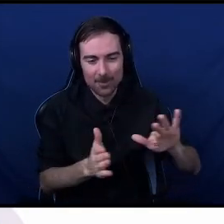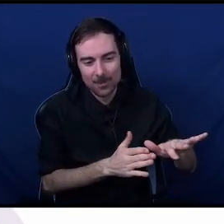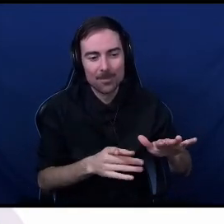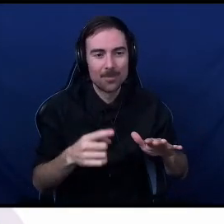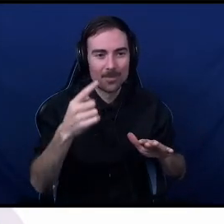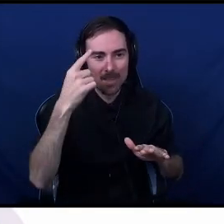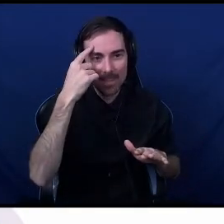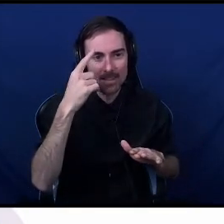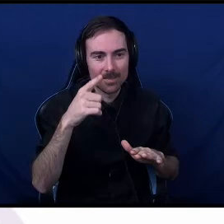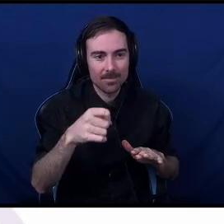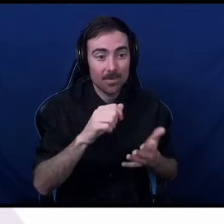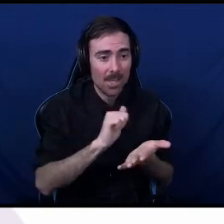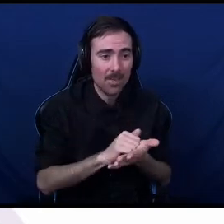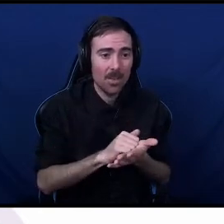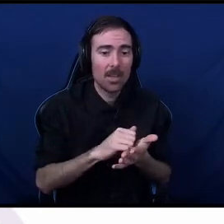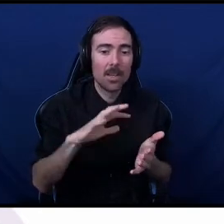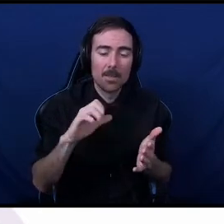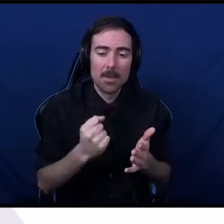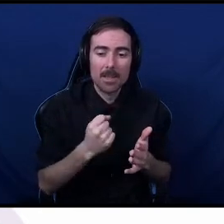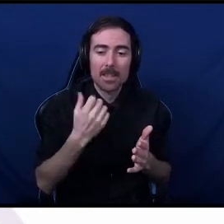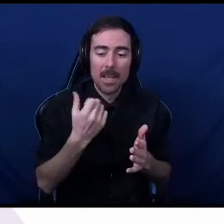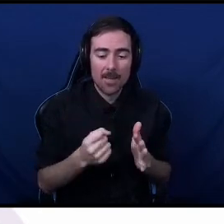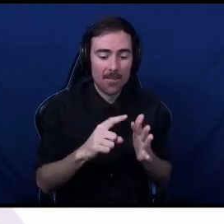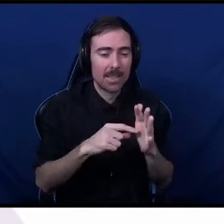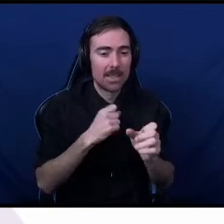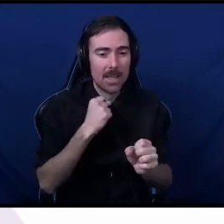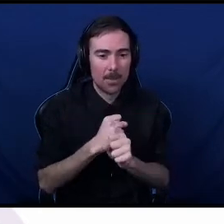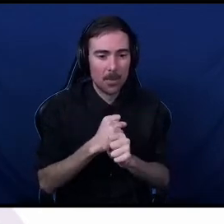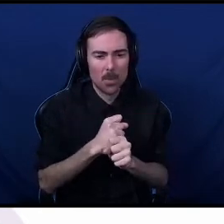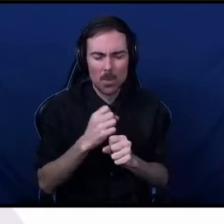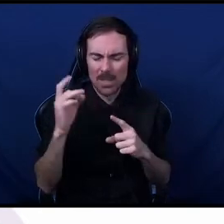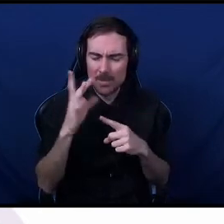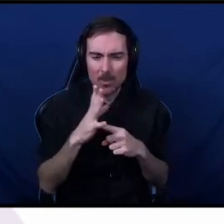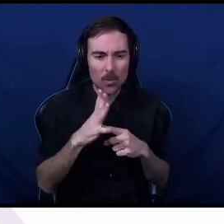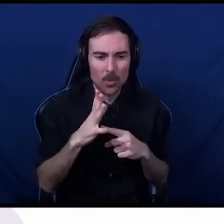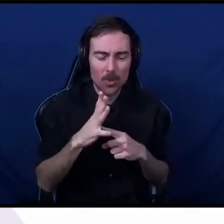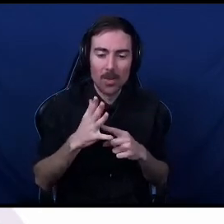yeah, if you don't have an example, I think that that's a really, really critical one. So we do need to, we need to kind